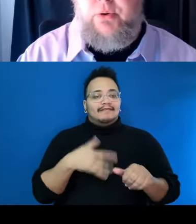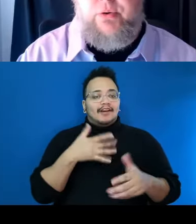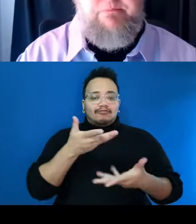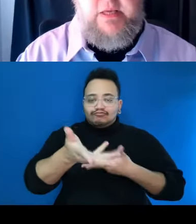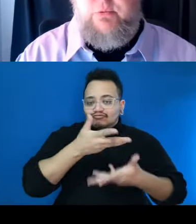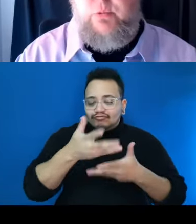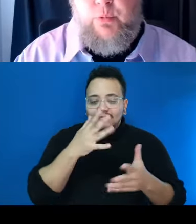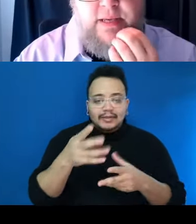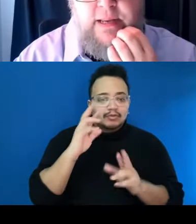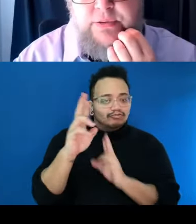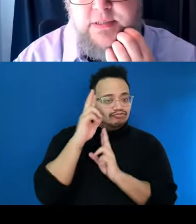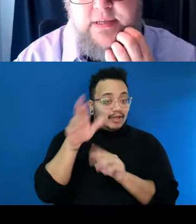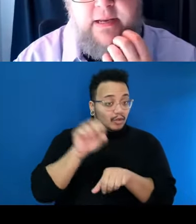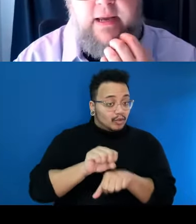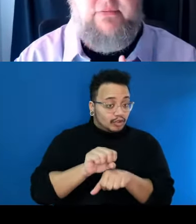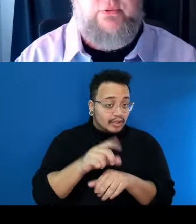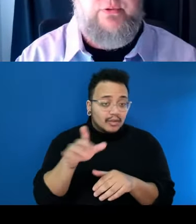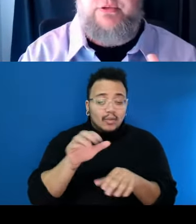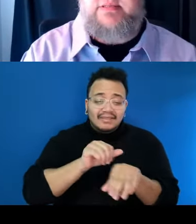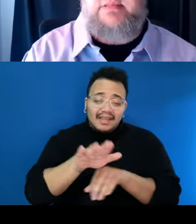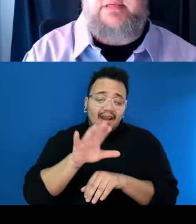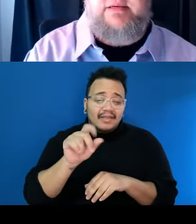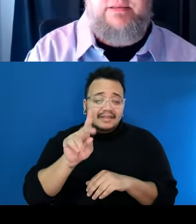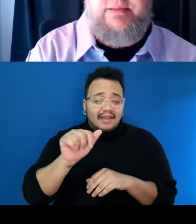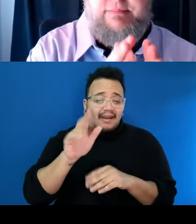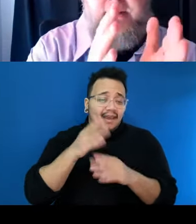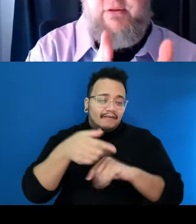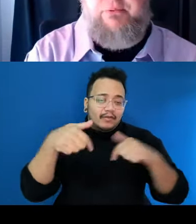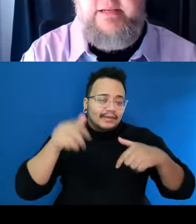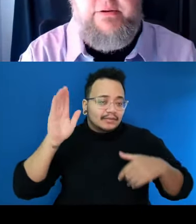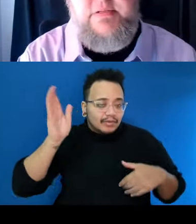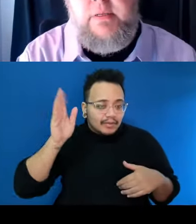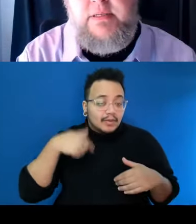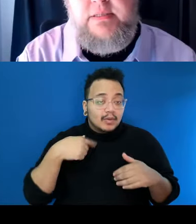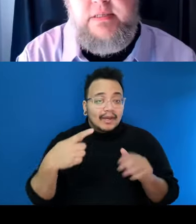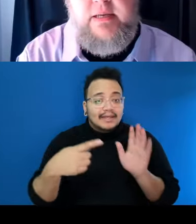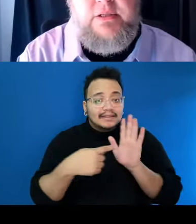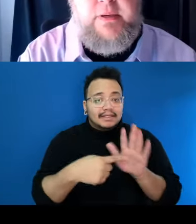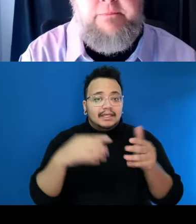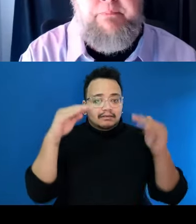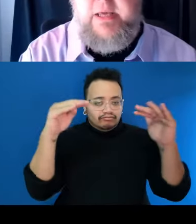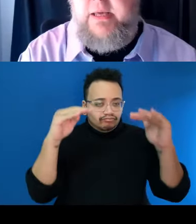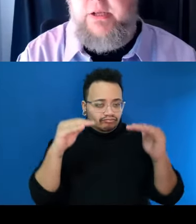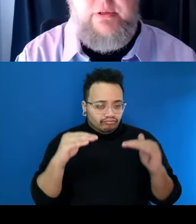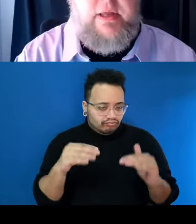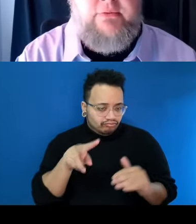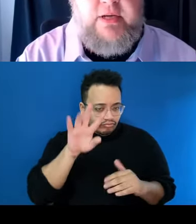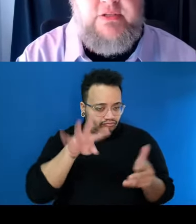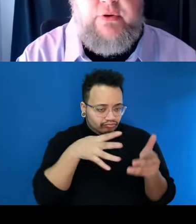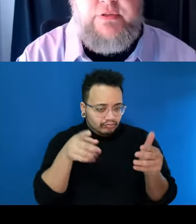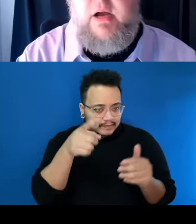So, we'll send out this data afterwards so you can see kind of the breakdown of some of these details. But a lot of trans folks,